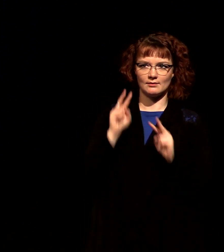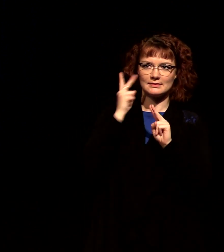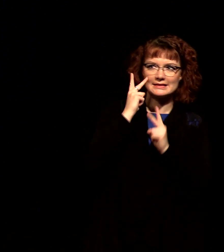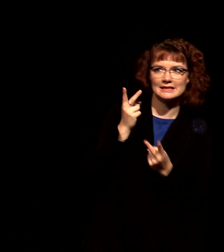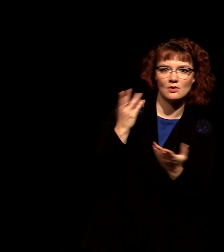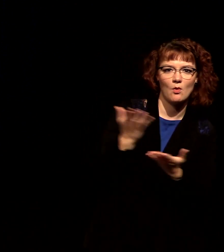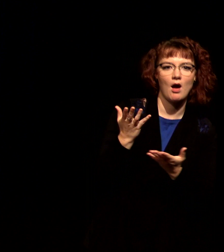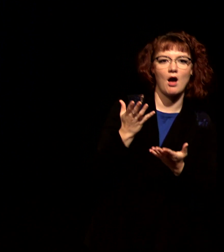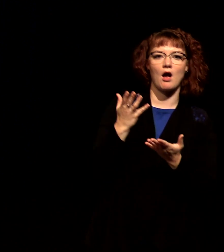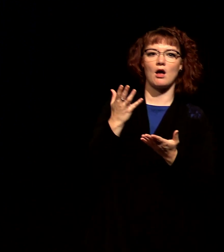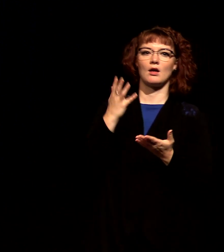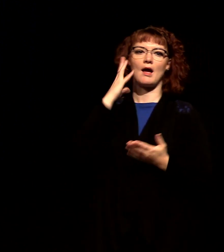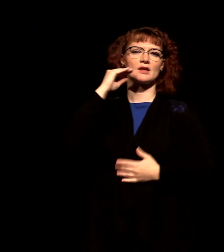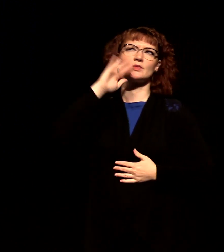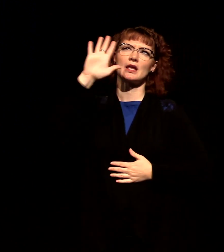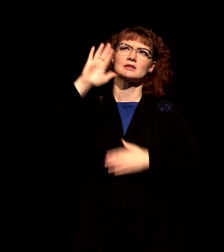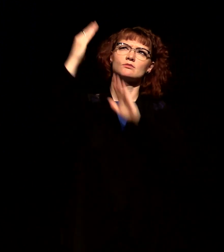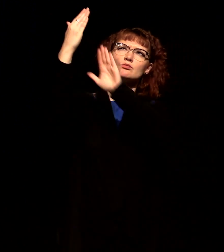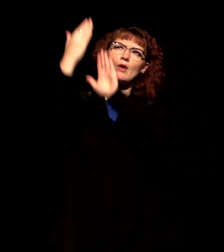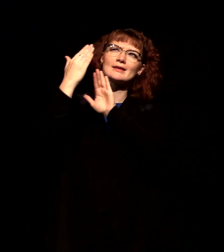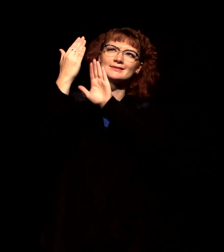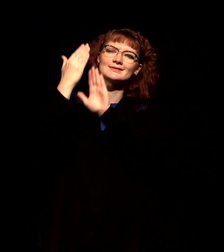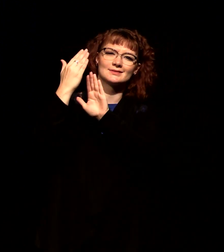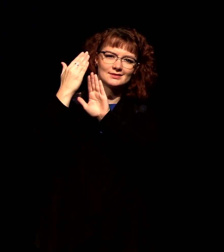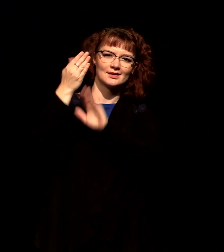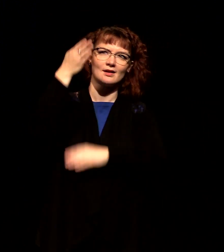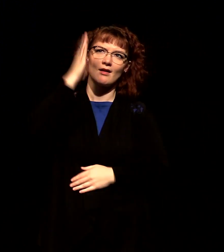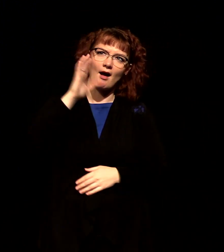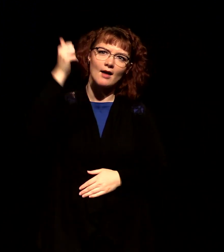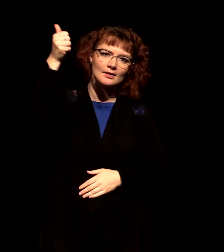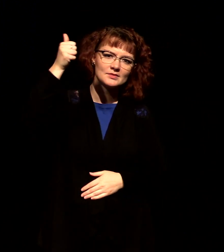in the presence, the manifest presence of God Himself, the God